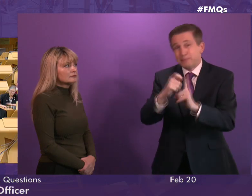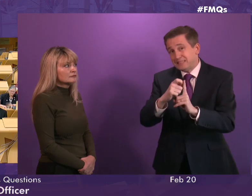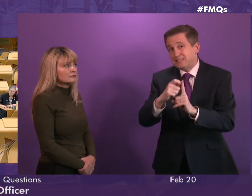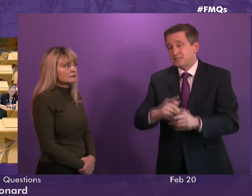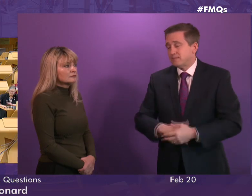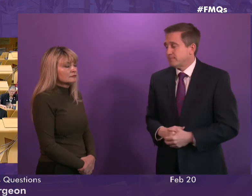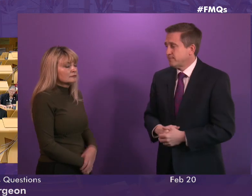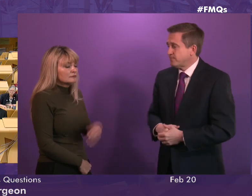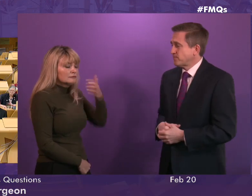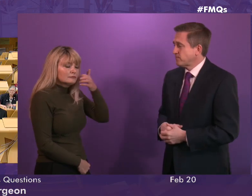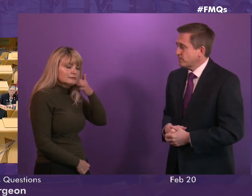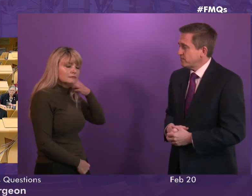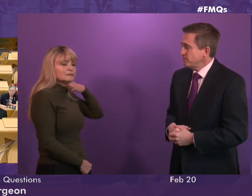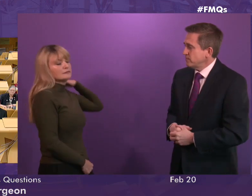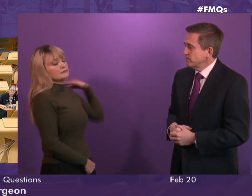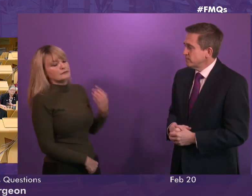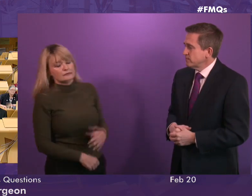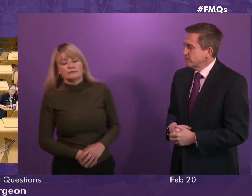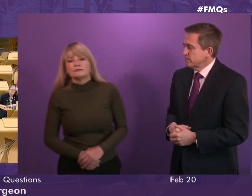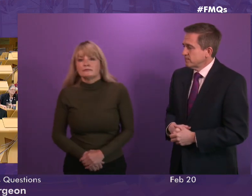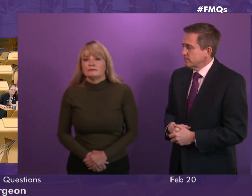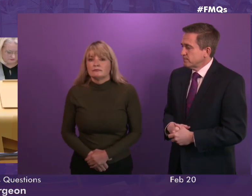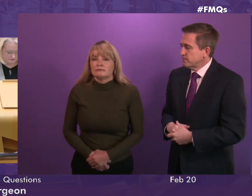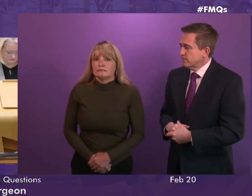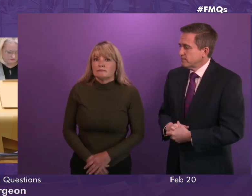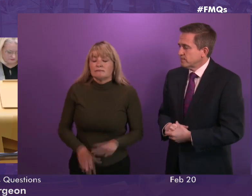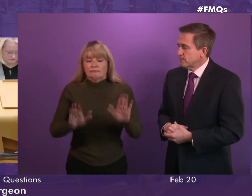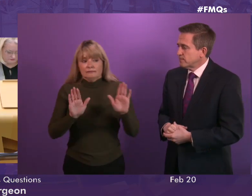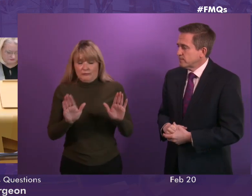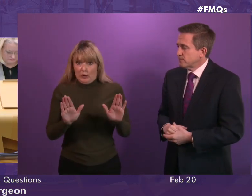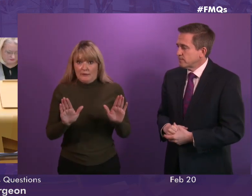The First Minister: The point that I am making is that the NHS